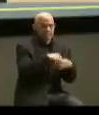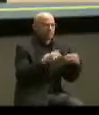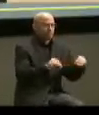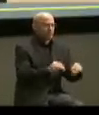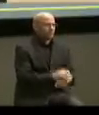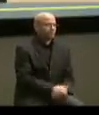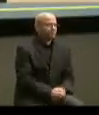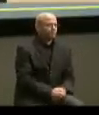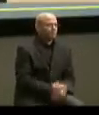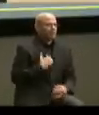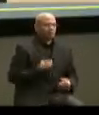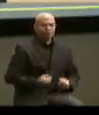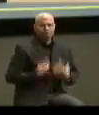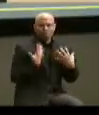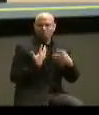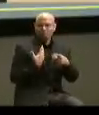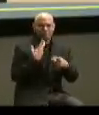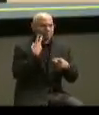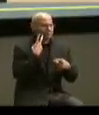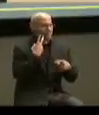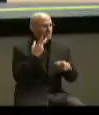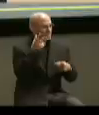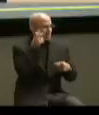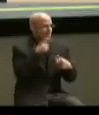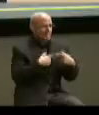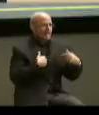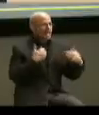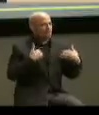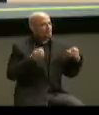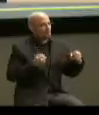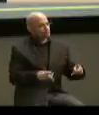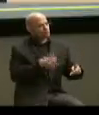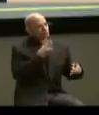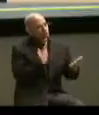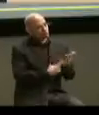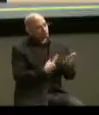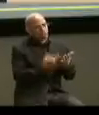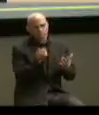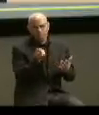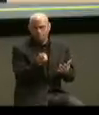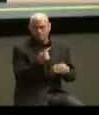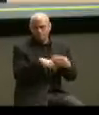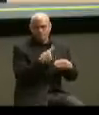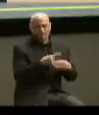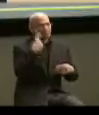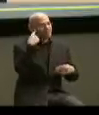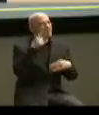I WAS THRILLED TO HEAR THAT I GOT TO TALK A LITTLE BIT ABOUT